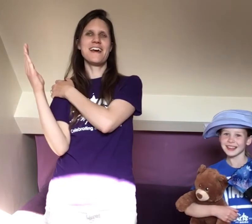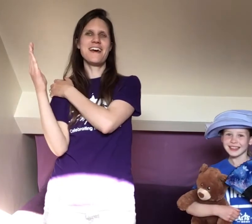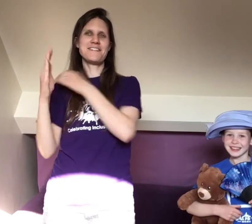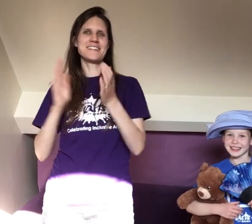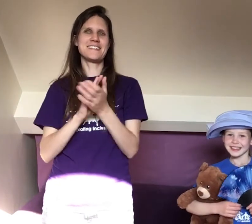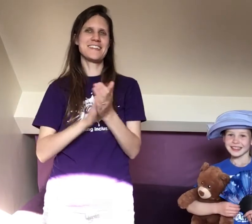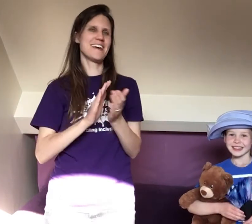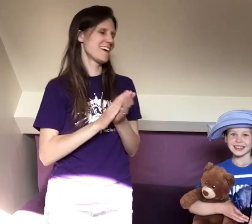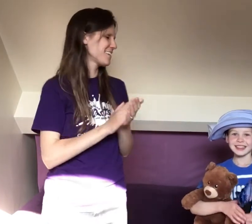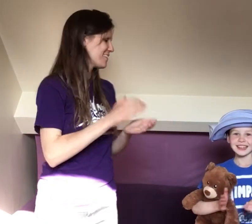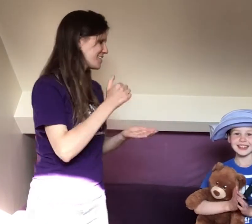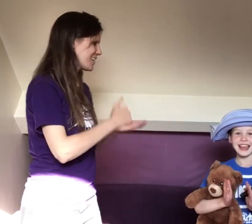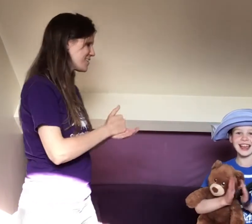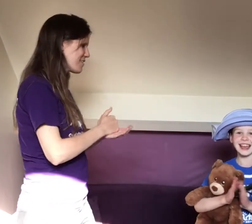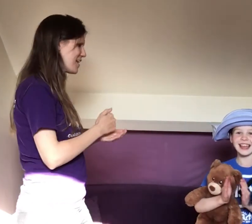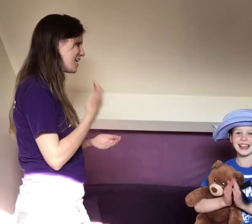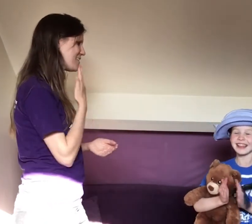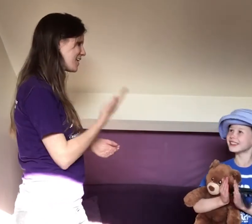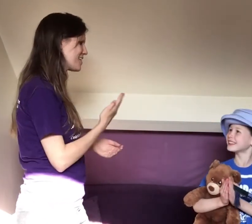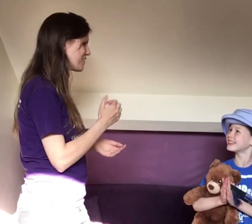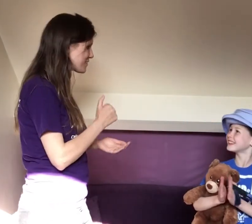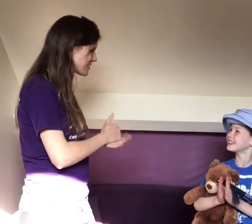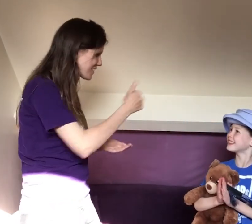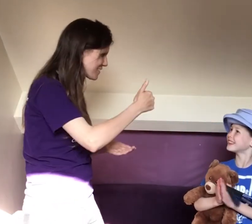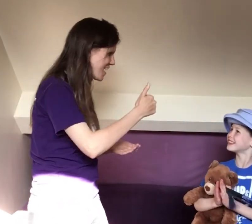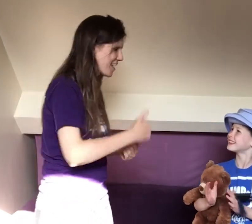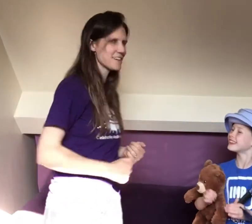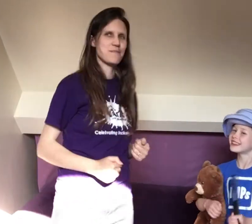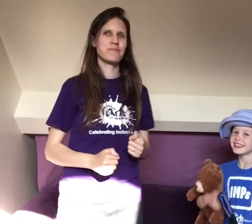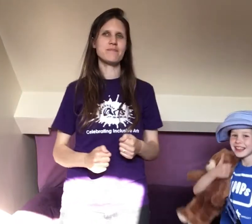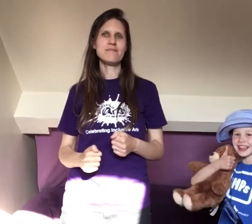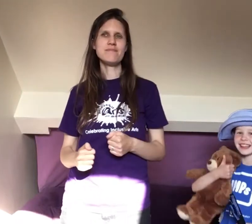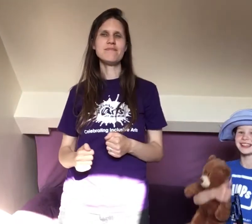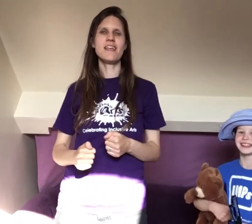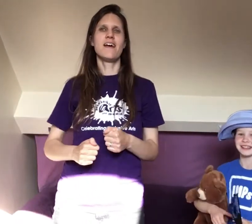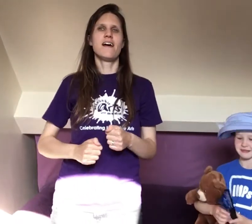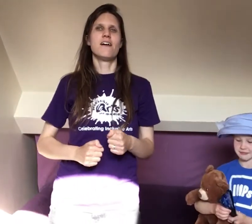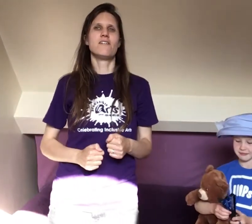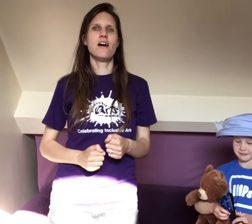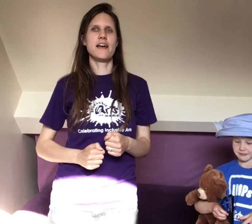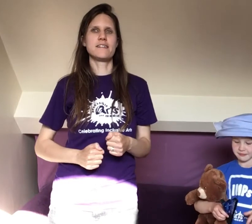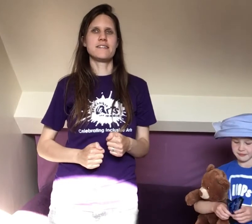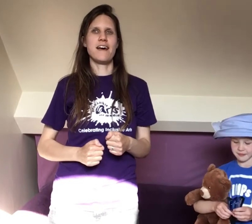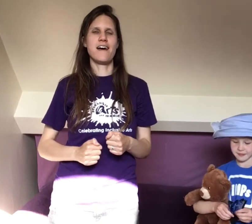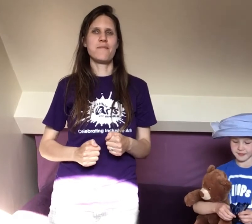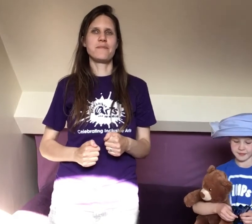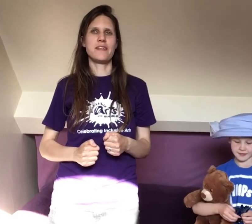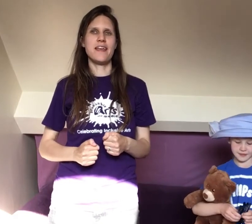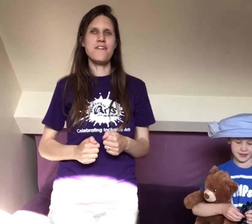Yay! Fantastic! Yay! Thank you Immy! Thank you! That’s fantastic! Yay! Right,